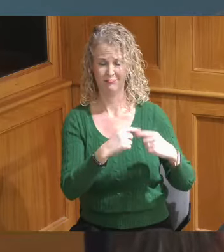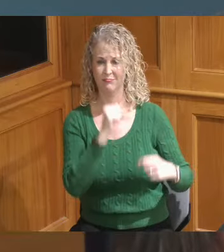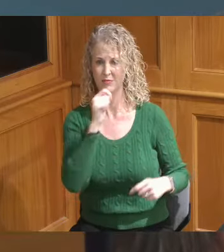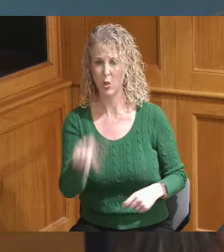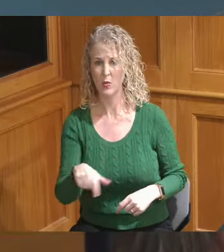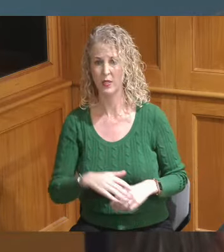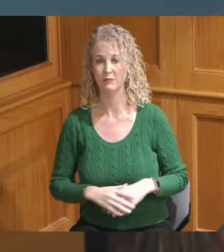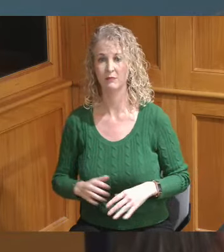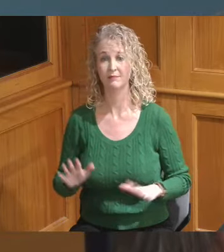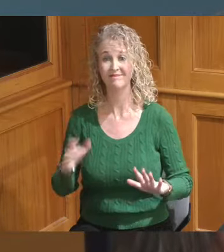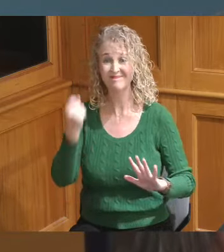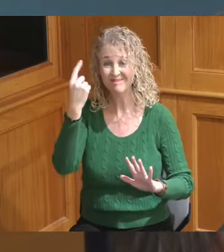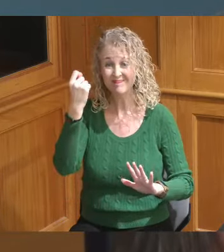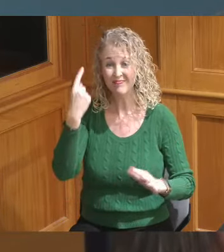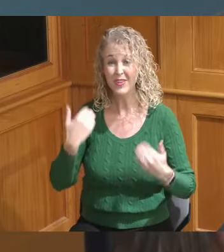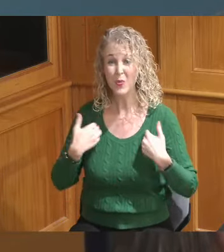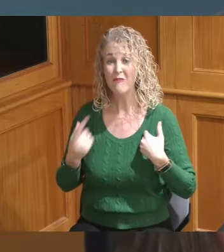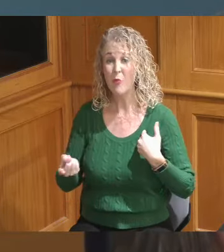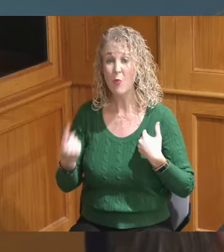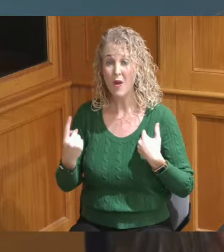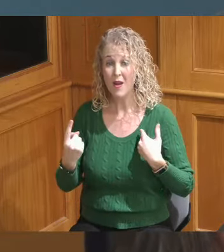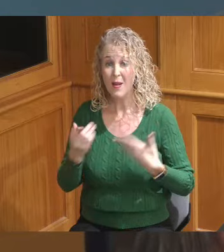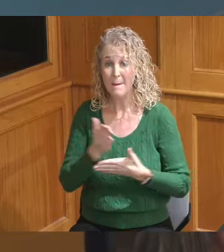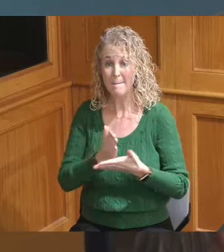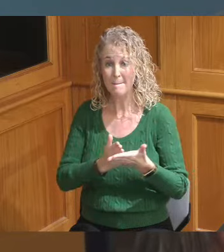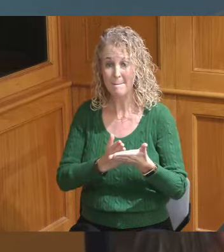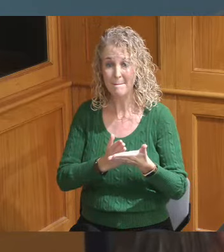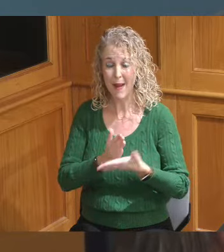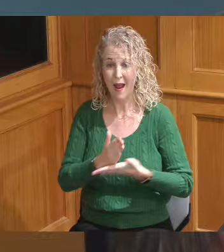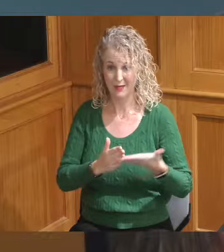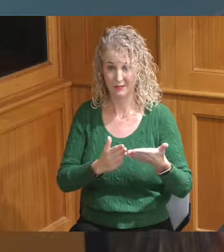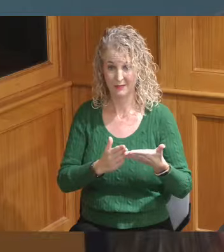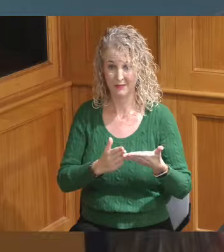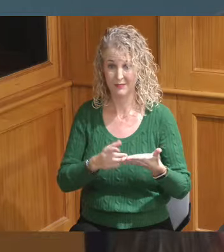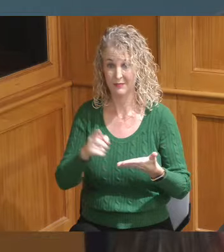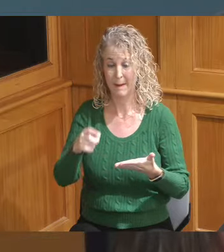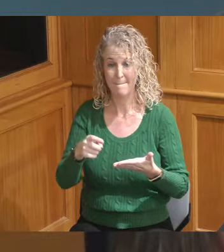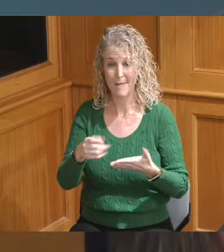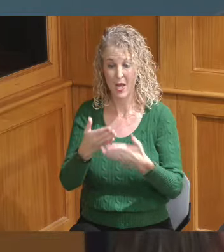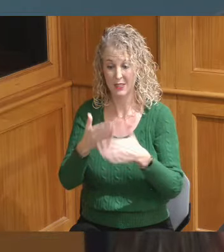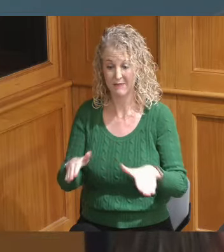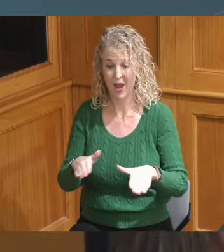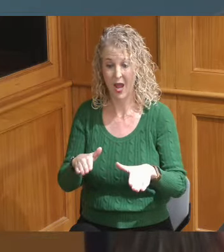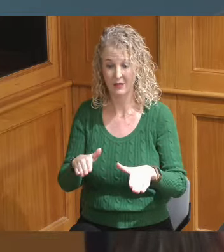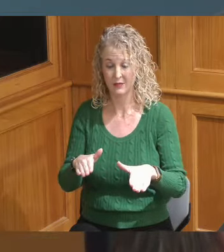pie. We only have one pie. We have to divide it up. And who says that somebody should get more